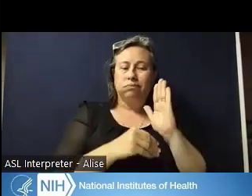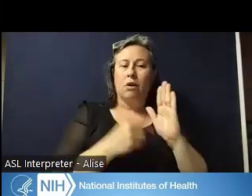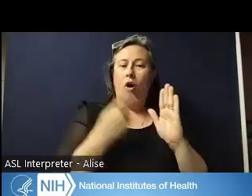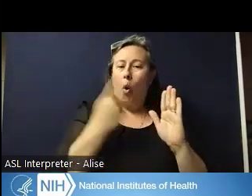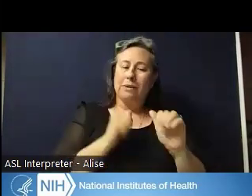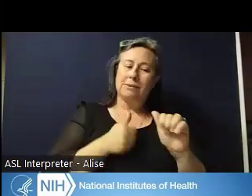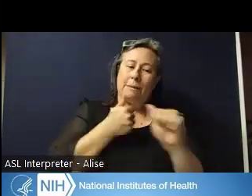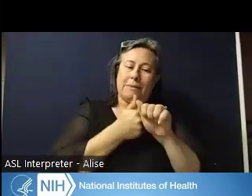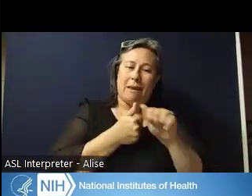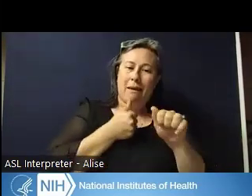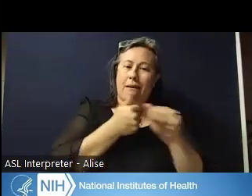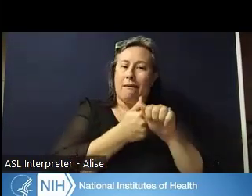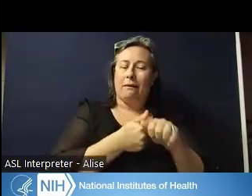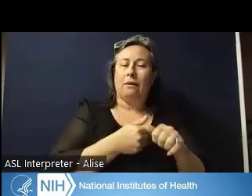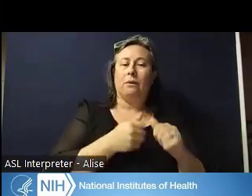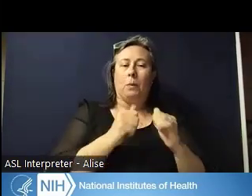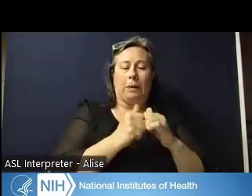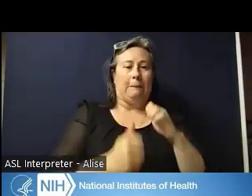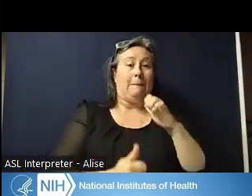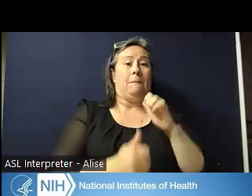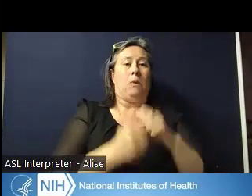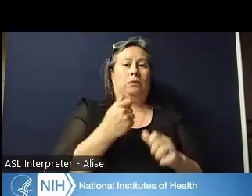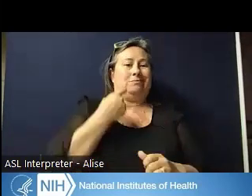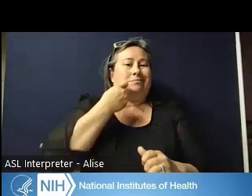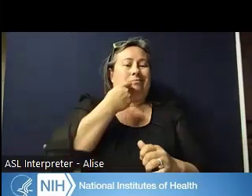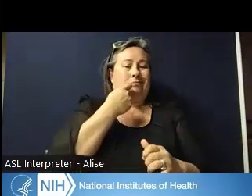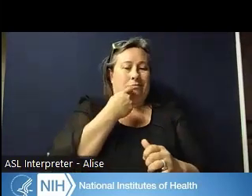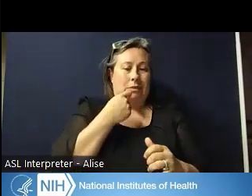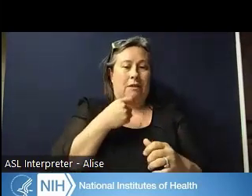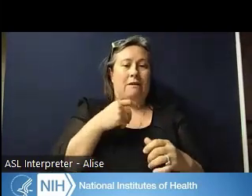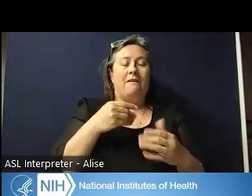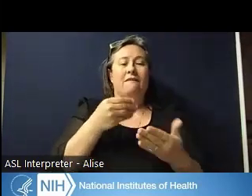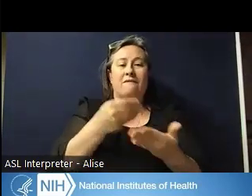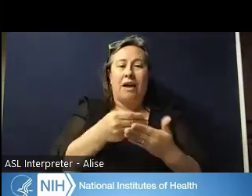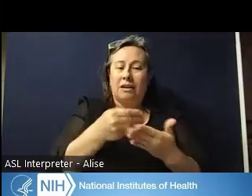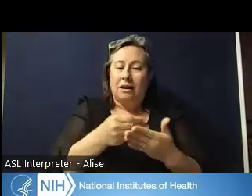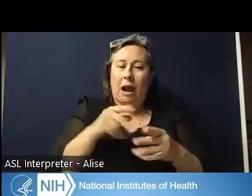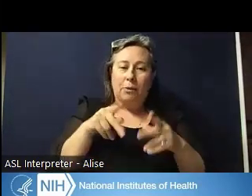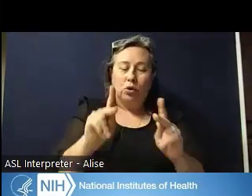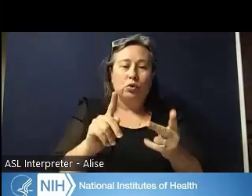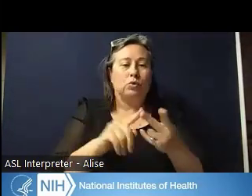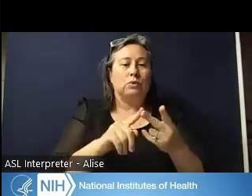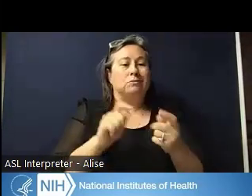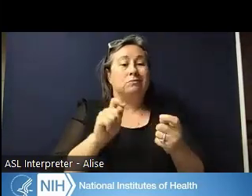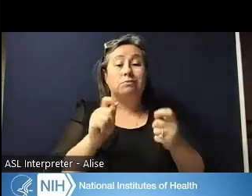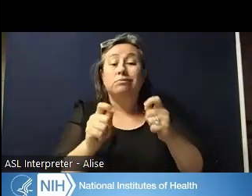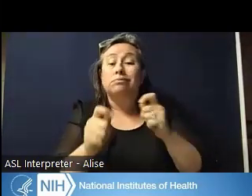and greatest funding opportunity announcements, policy changes, revisions to funding opportunity announcements